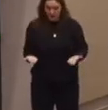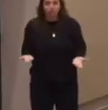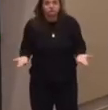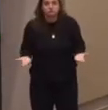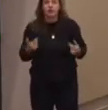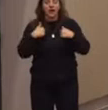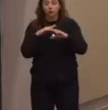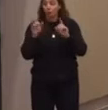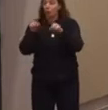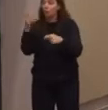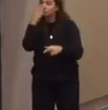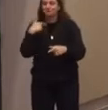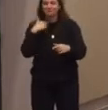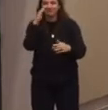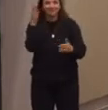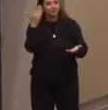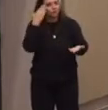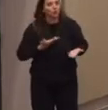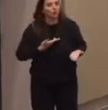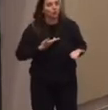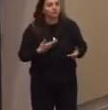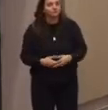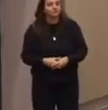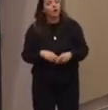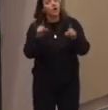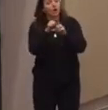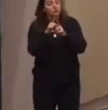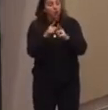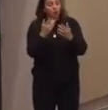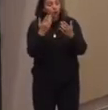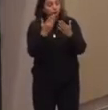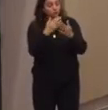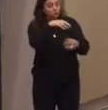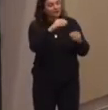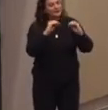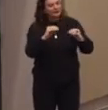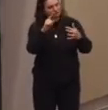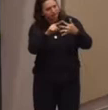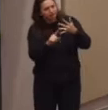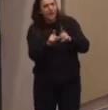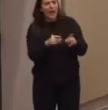provide. School feeding, nutrition screening, psychosocial support. All of these forms of